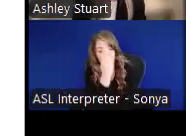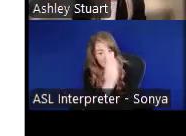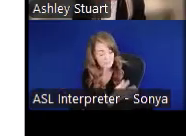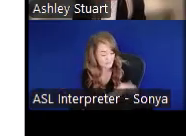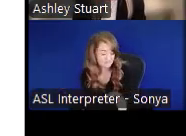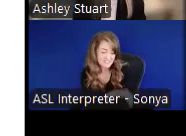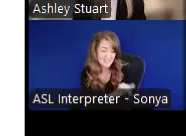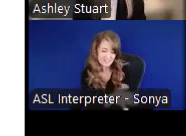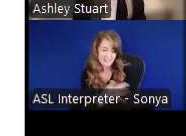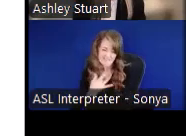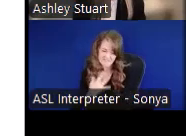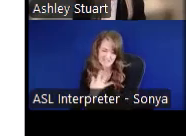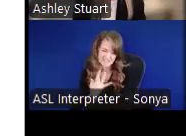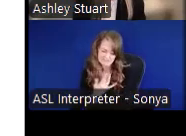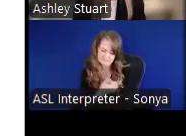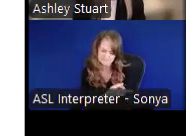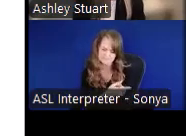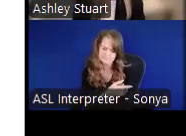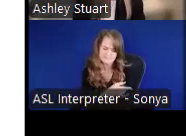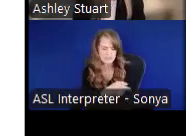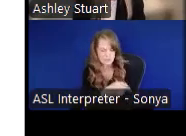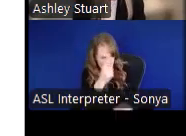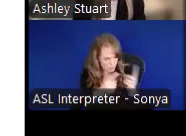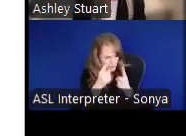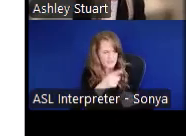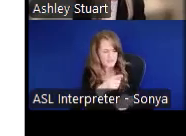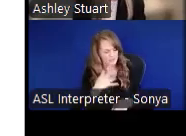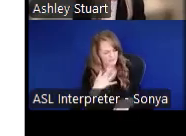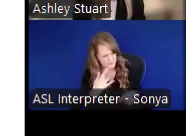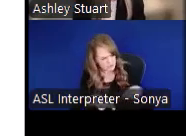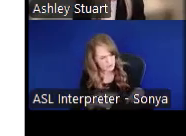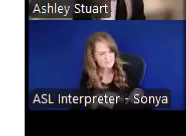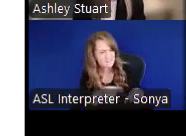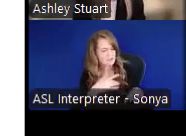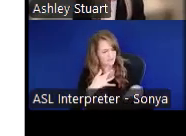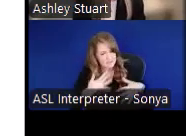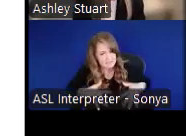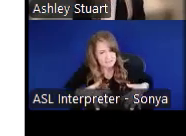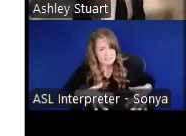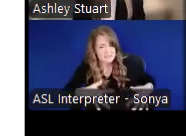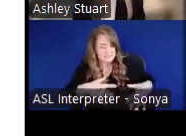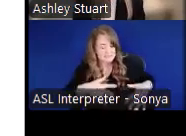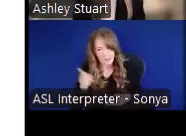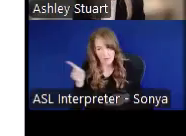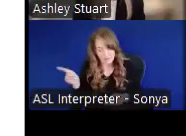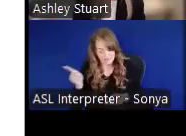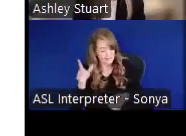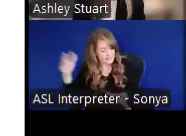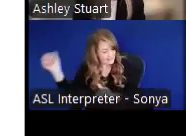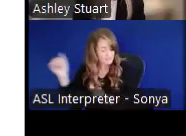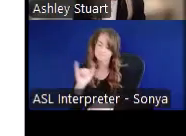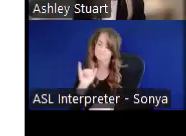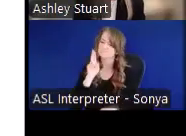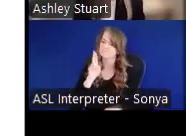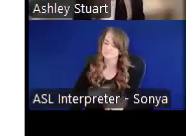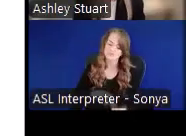experiencing, being worried, being nervous, being anxious about their caregiver going away is normal, and that we all feel